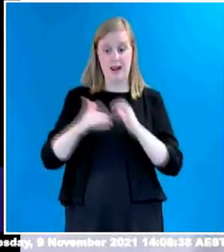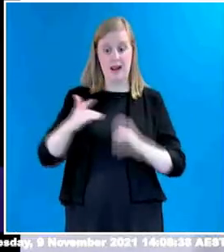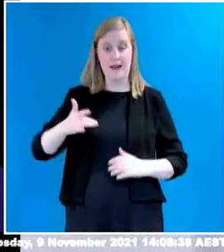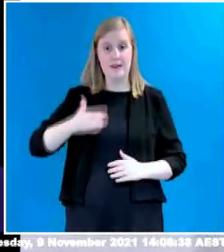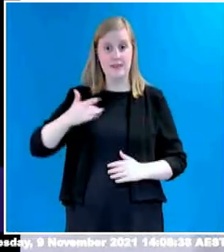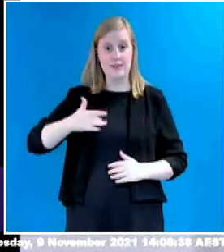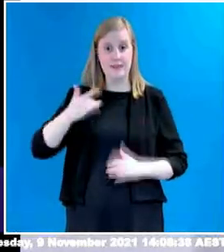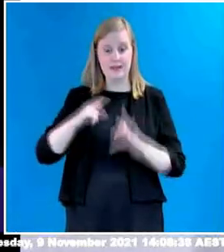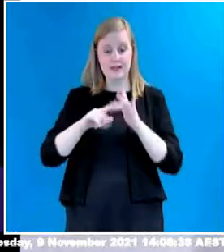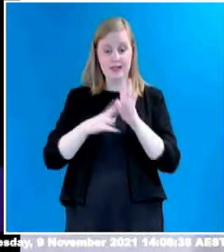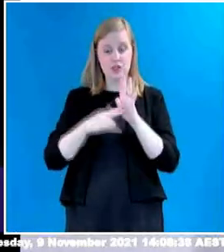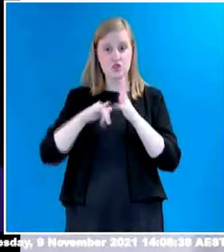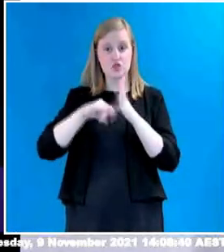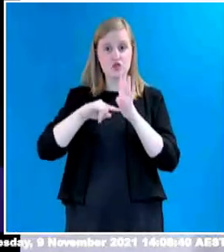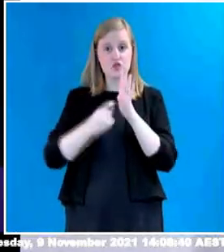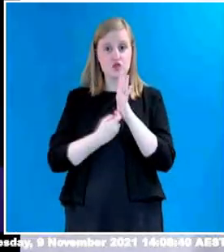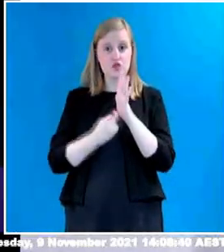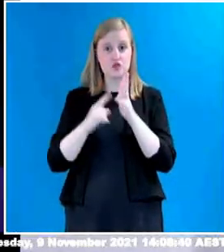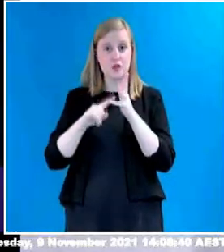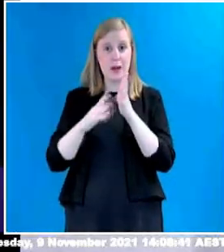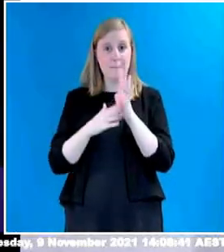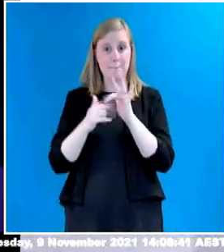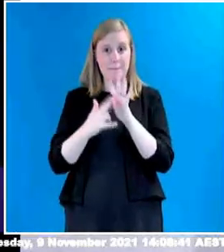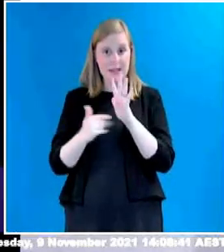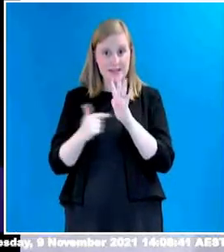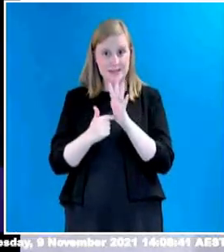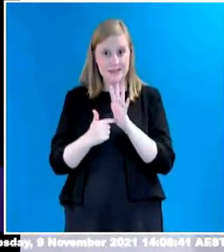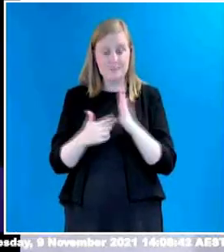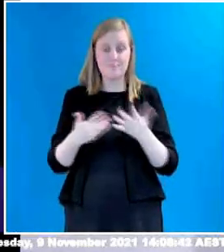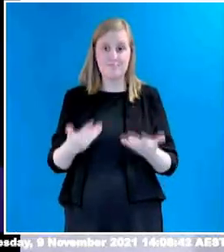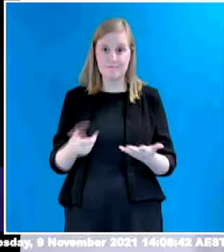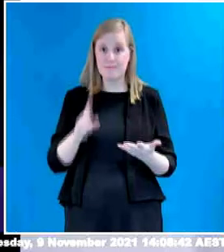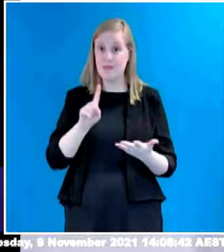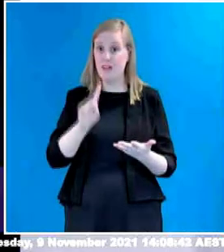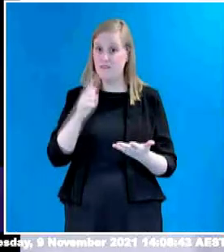But before we get to that, I want to come back to these concepts of